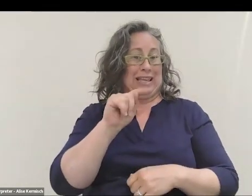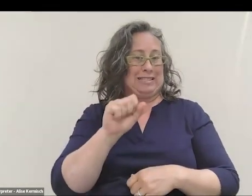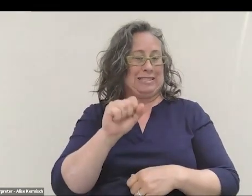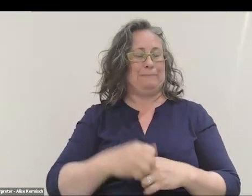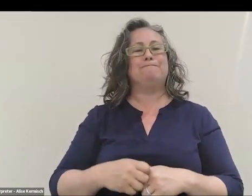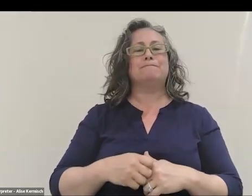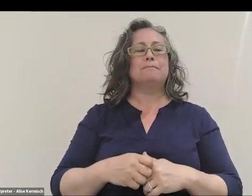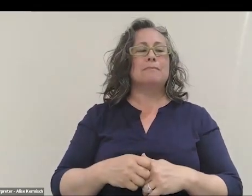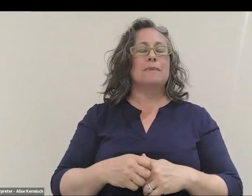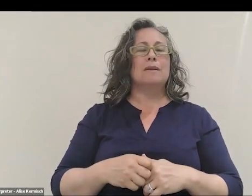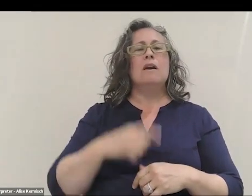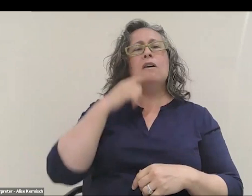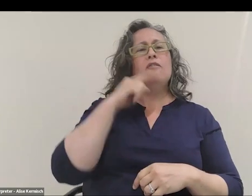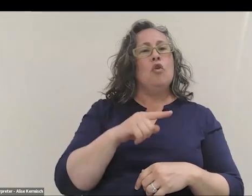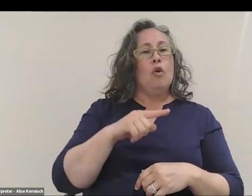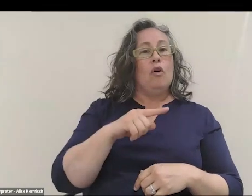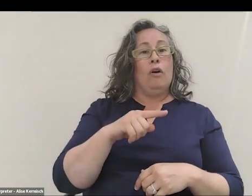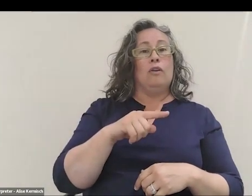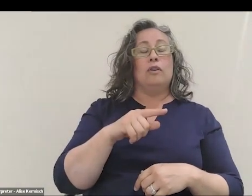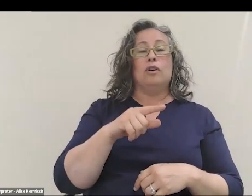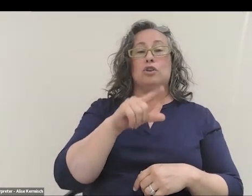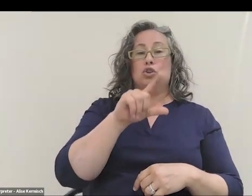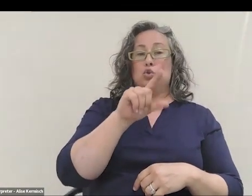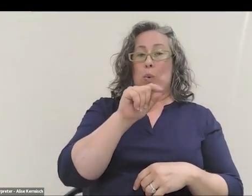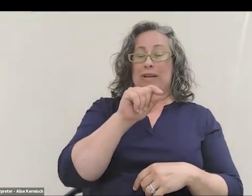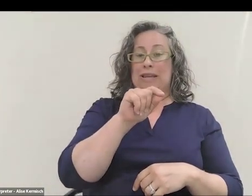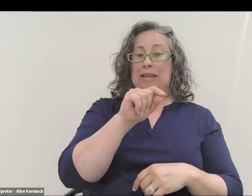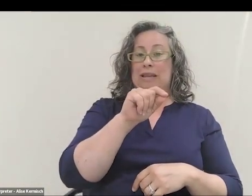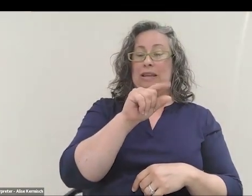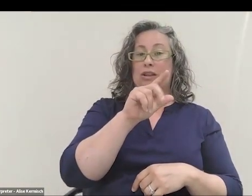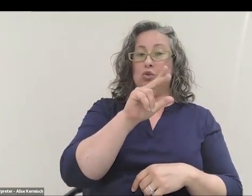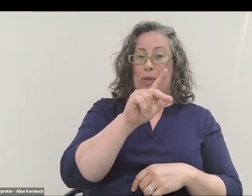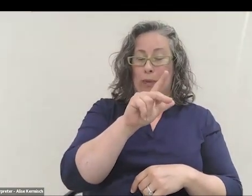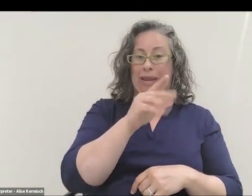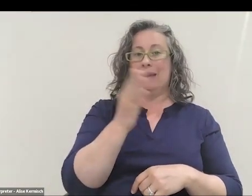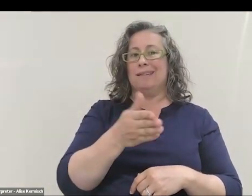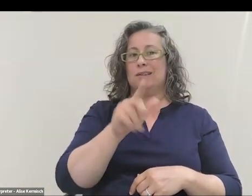For the '23-'24 Eclipses here in North America, we set our aims high.